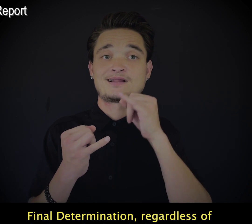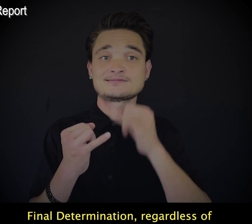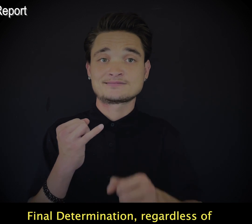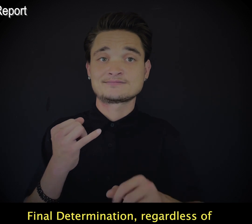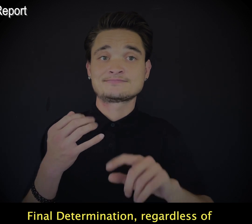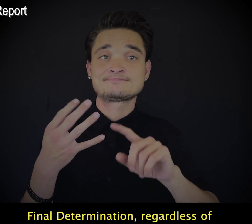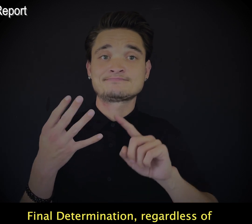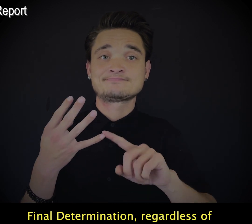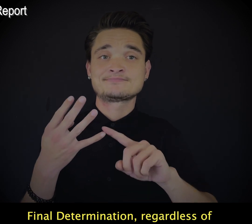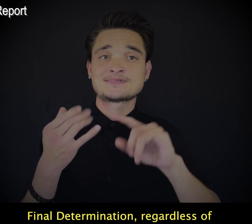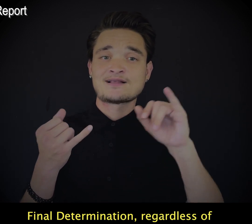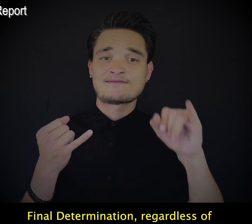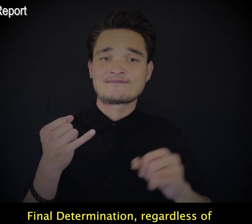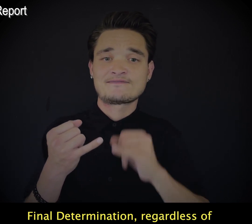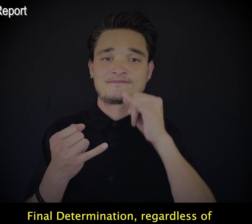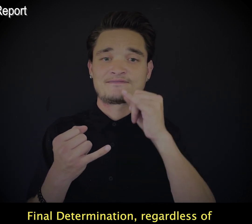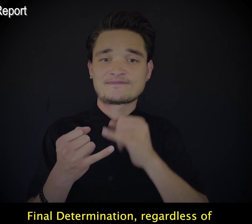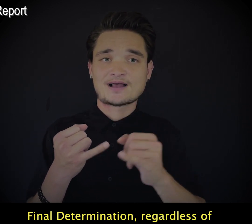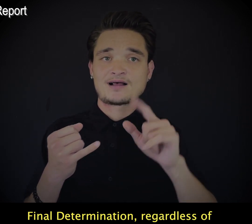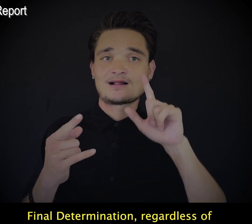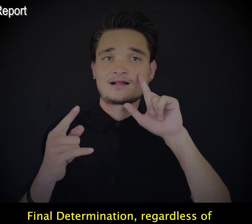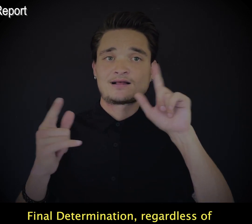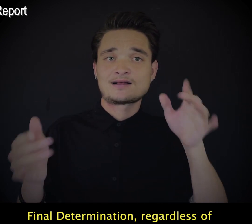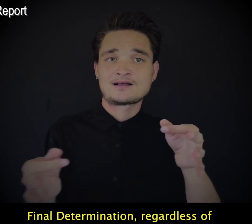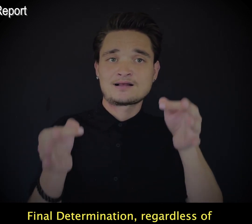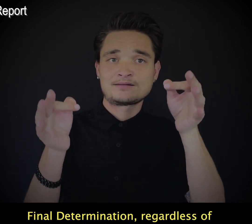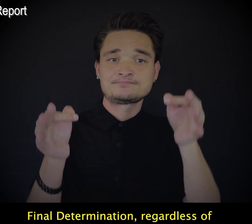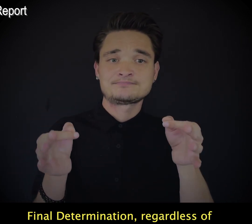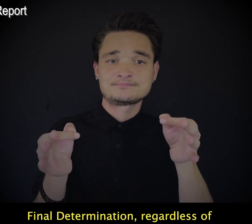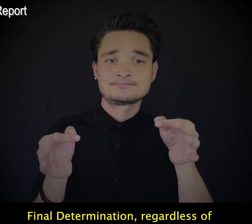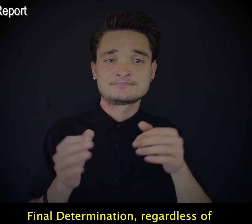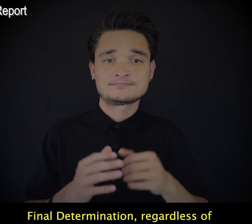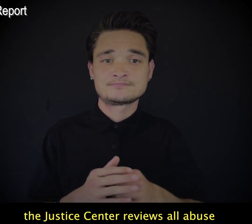Final Determination, regardless of who is conducting the investigation,